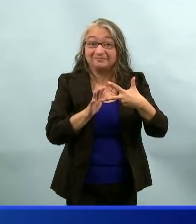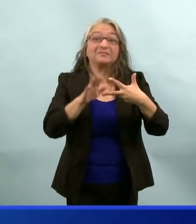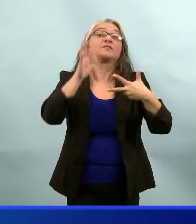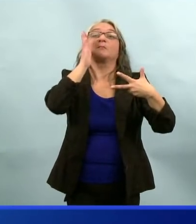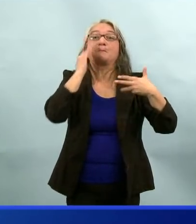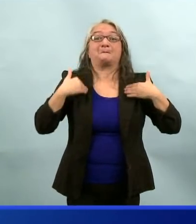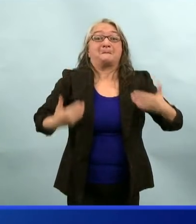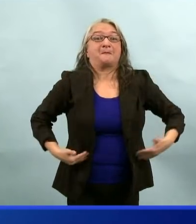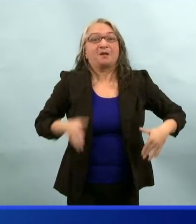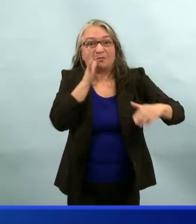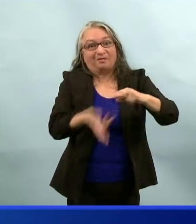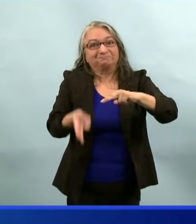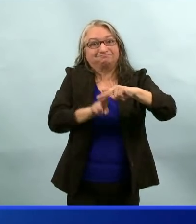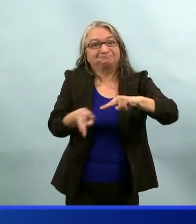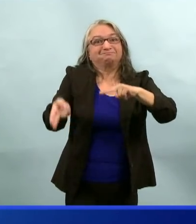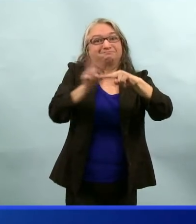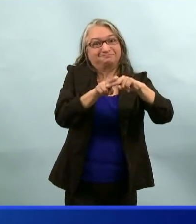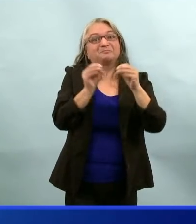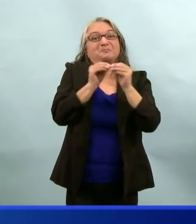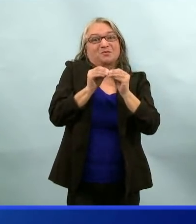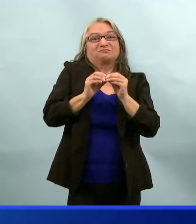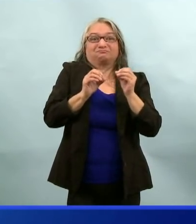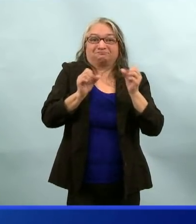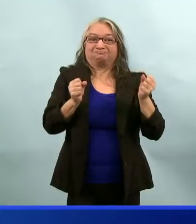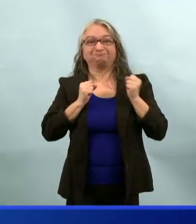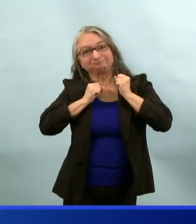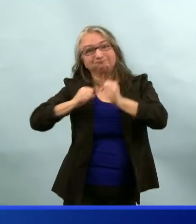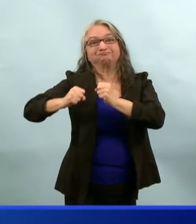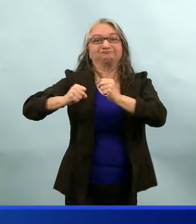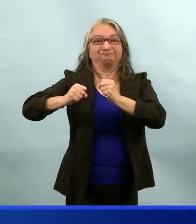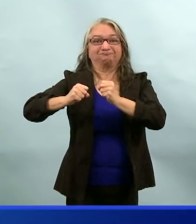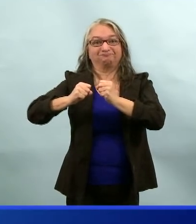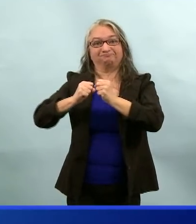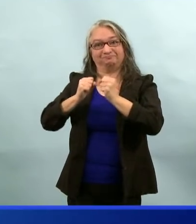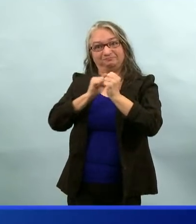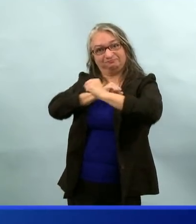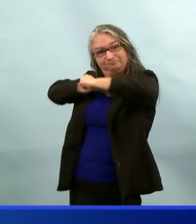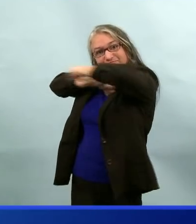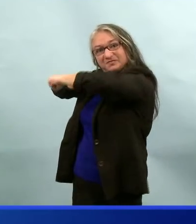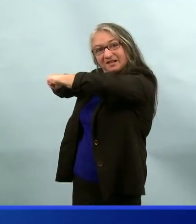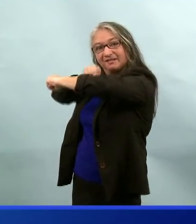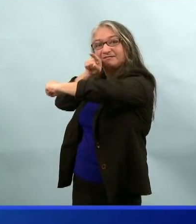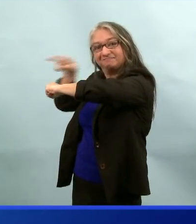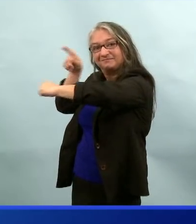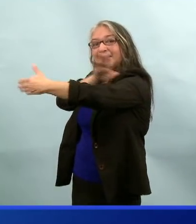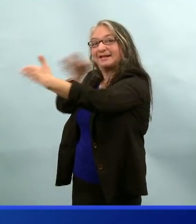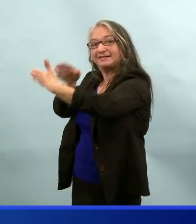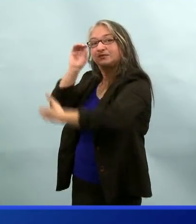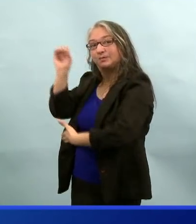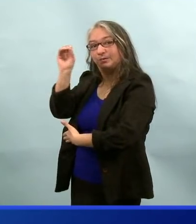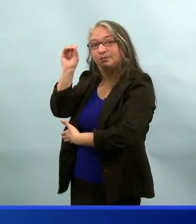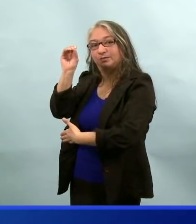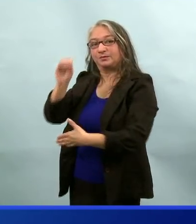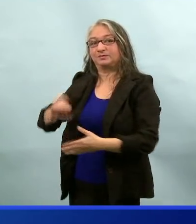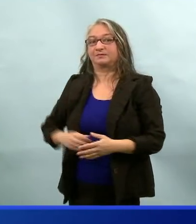be a large enough number of antibodies to work and protect you so basically what i'm saying is